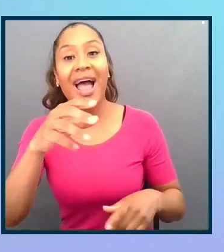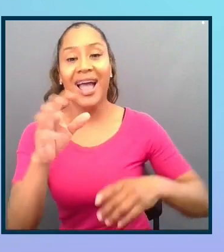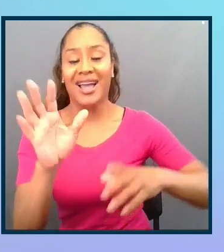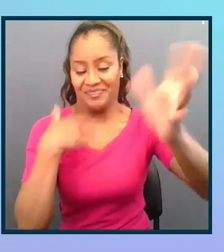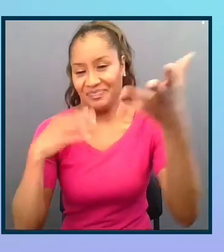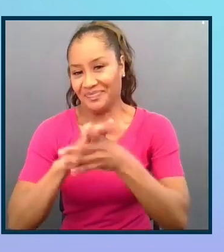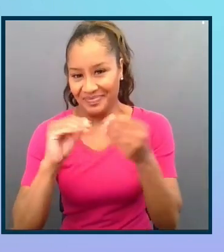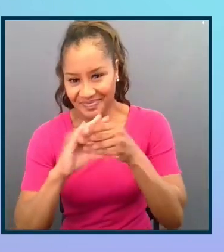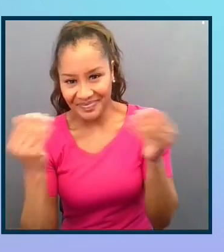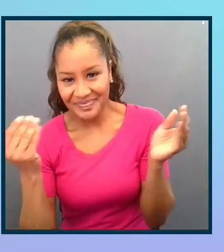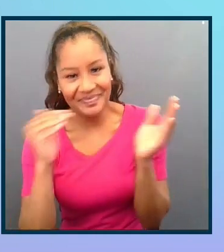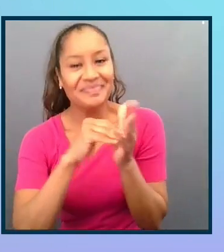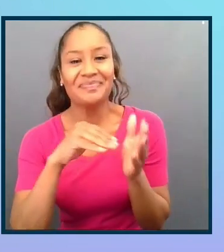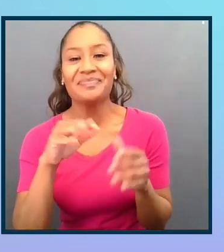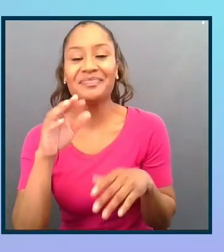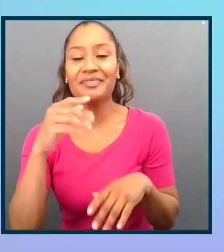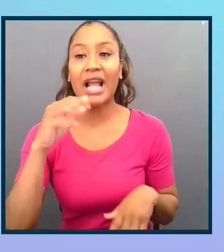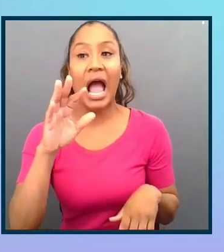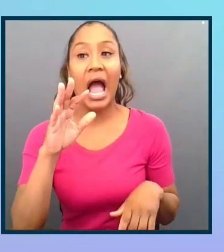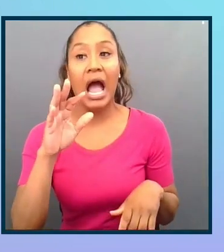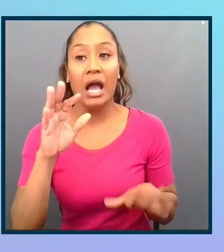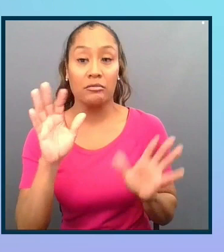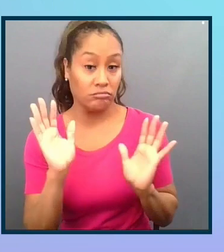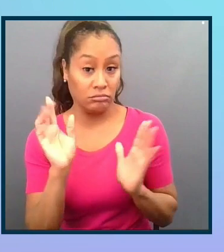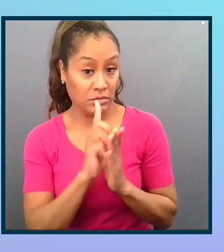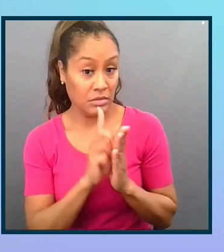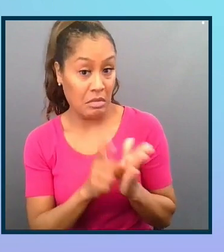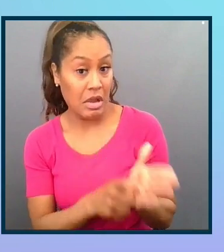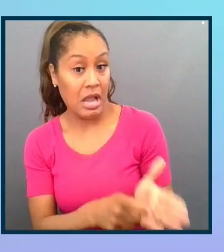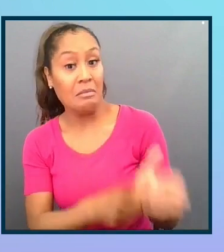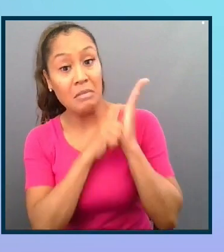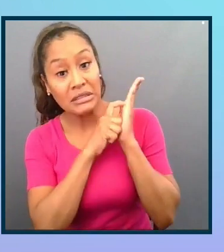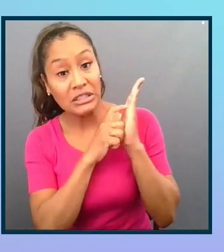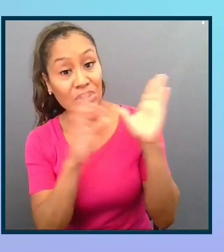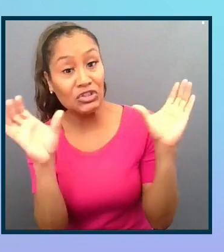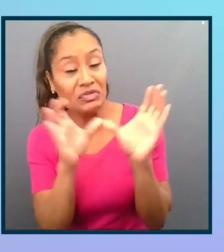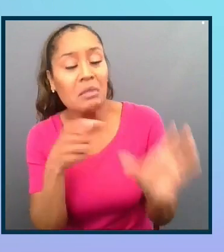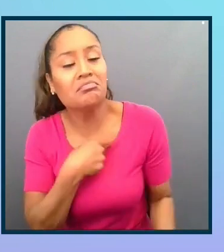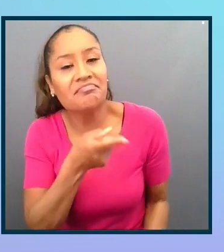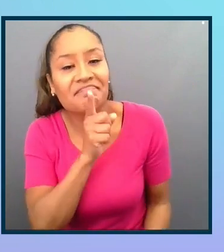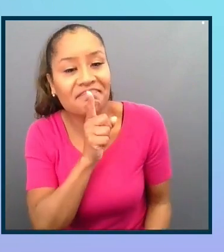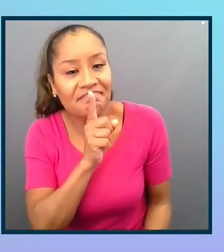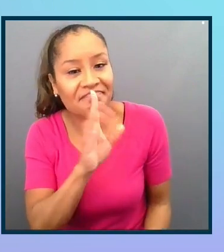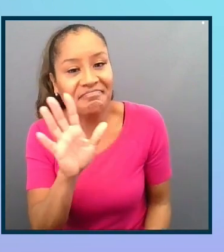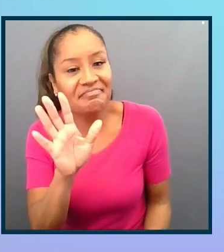I do not think designers have to be certified. I think there's a lot of great ways to learn